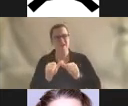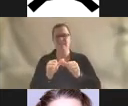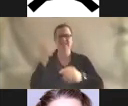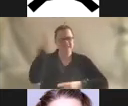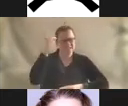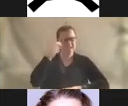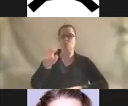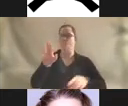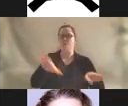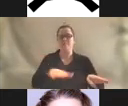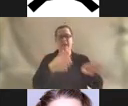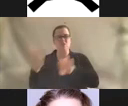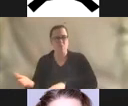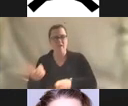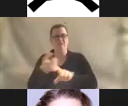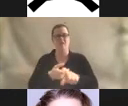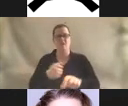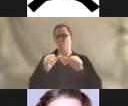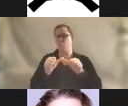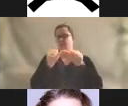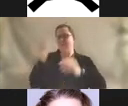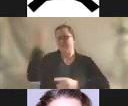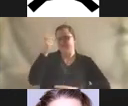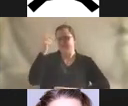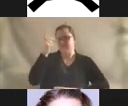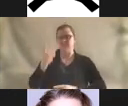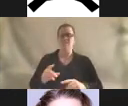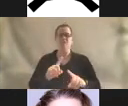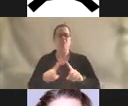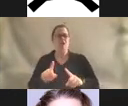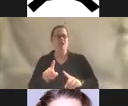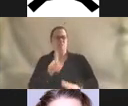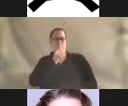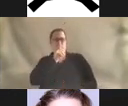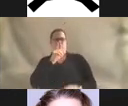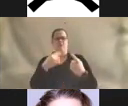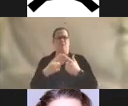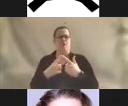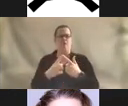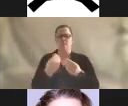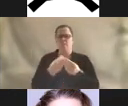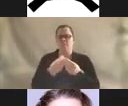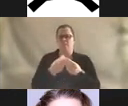But we don't often talk about what gets lost in terms of family legacy